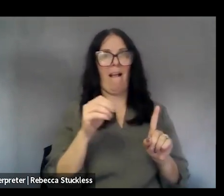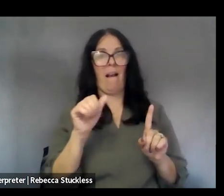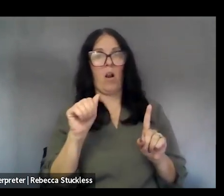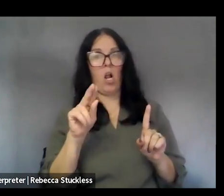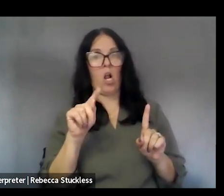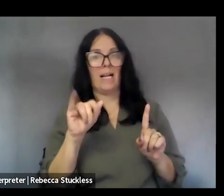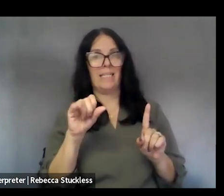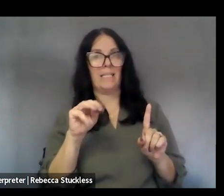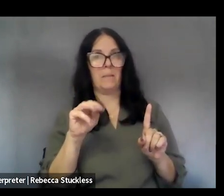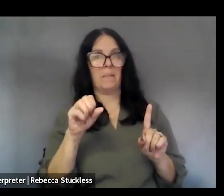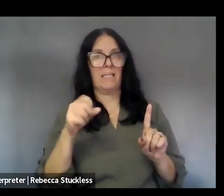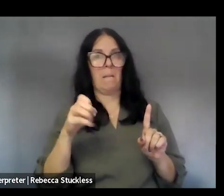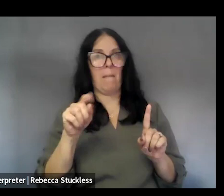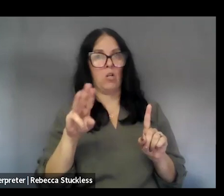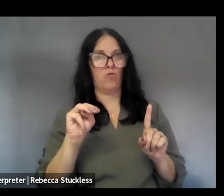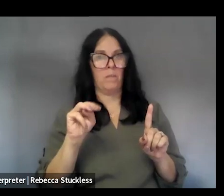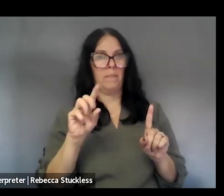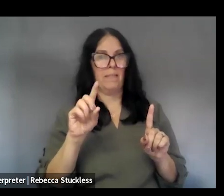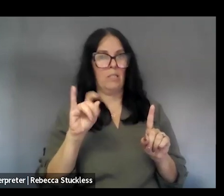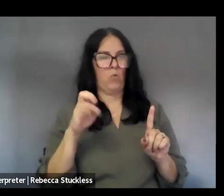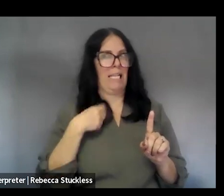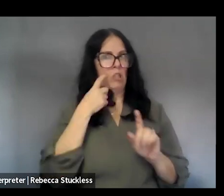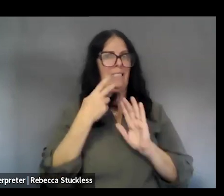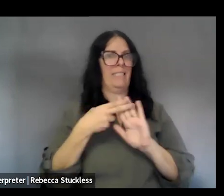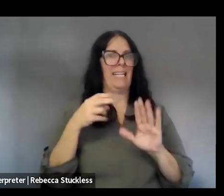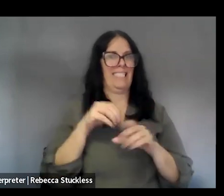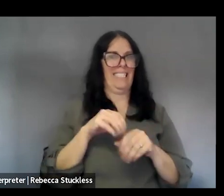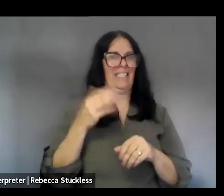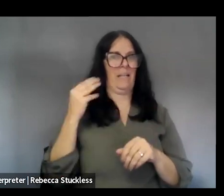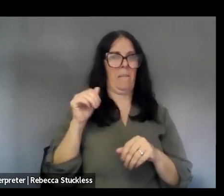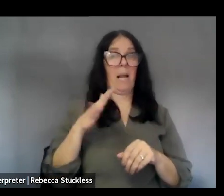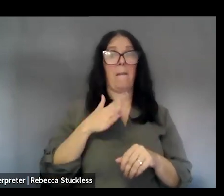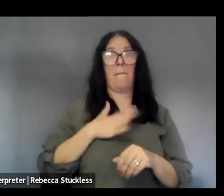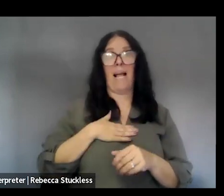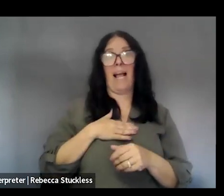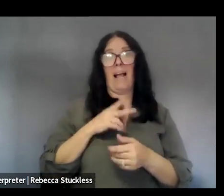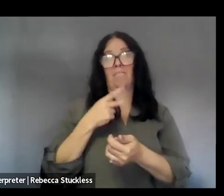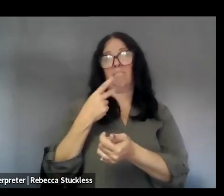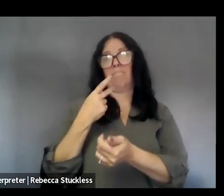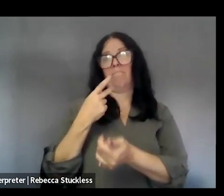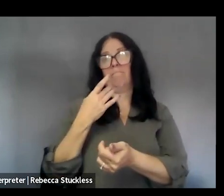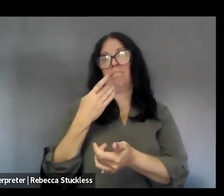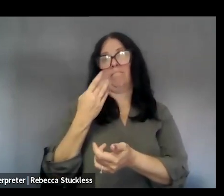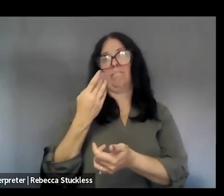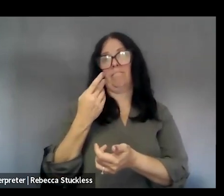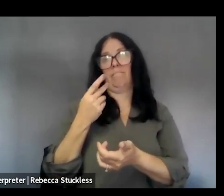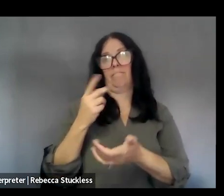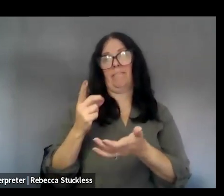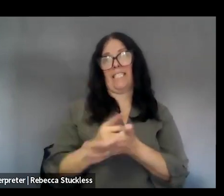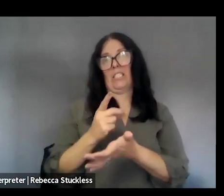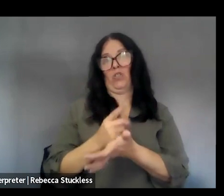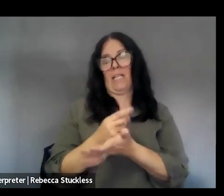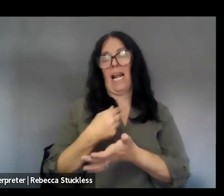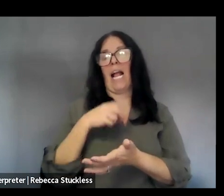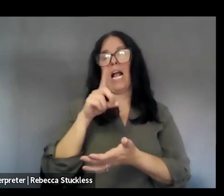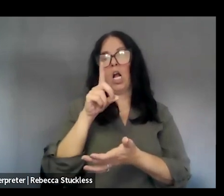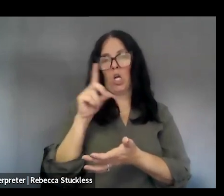in May and in my dissertation I do touch on the implication of transgenerational trauma